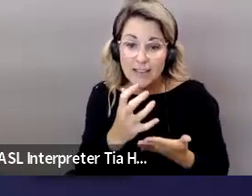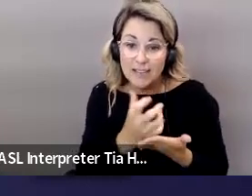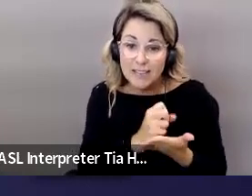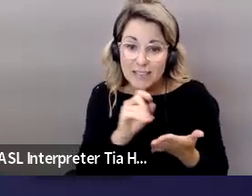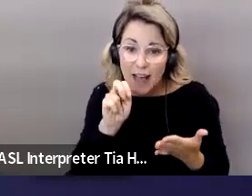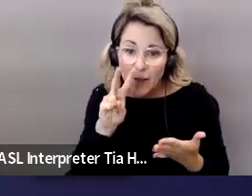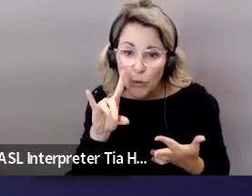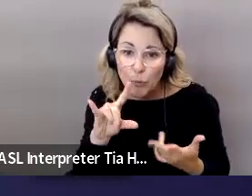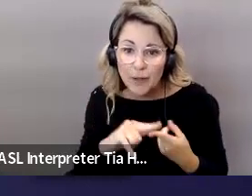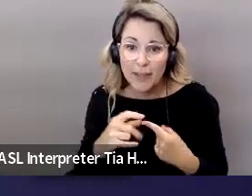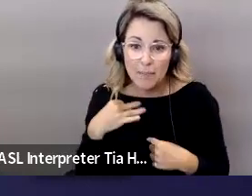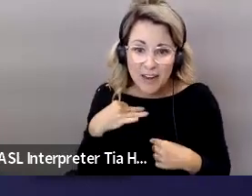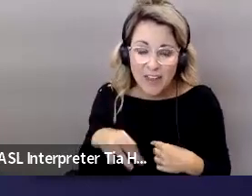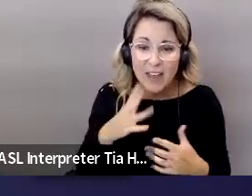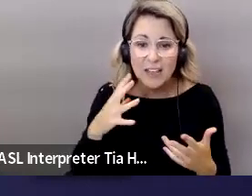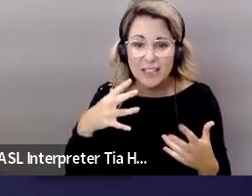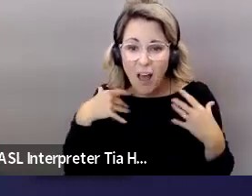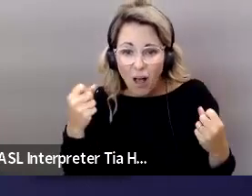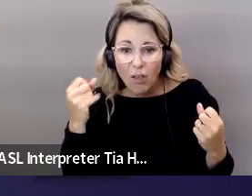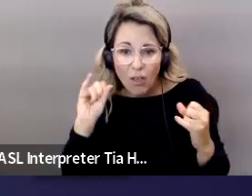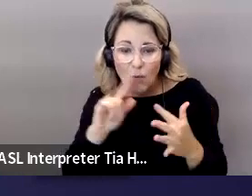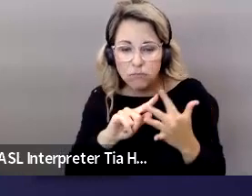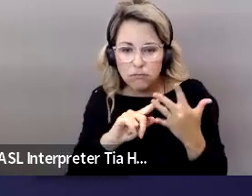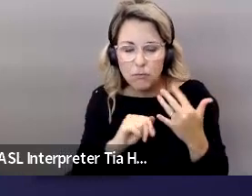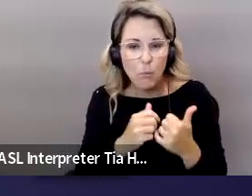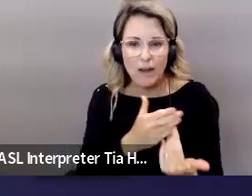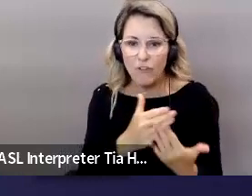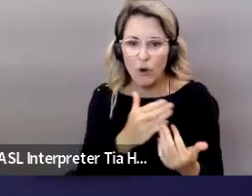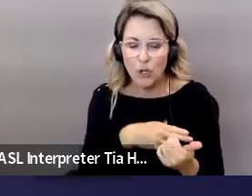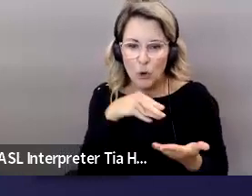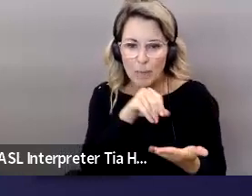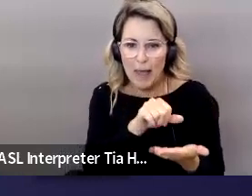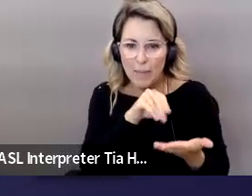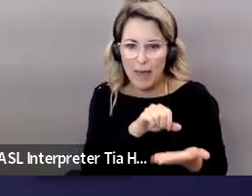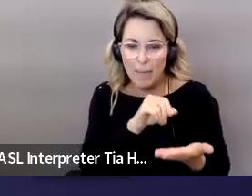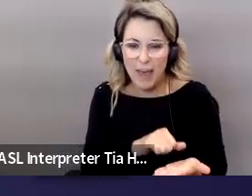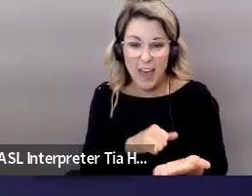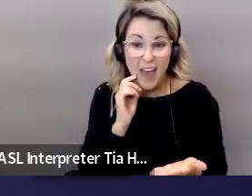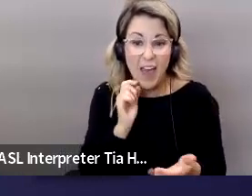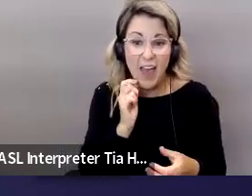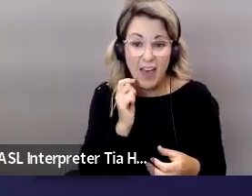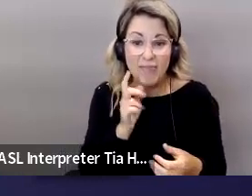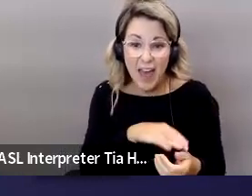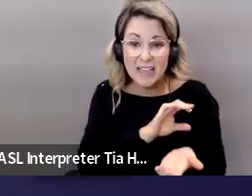there's all the little details and sometimes the dollar amounts don't go as far as you initially